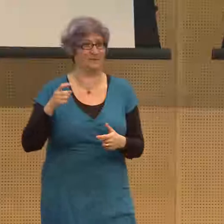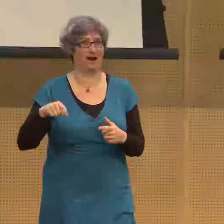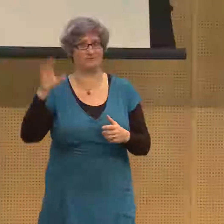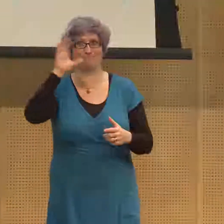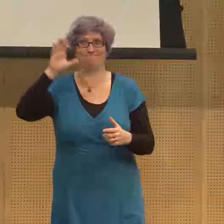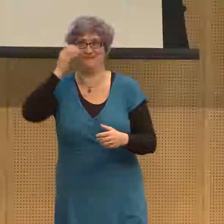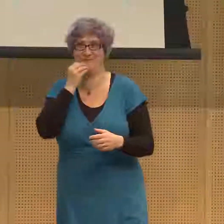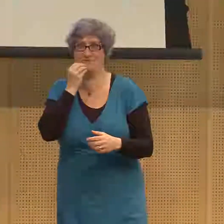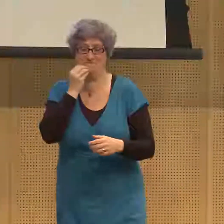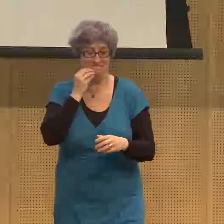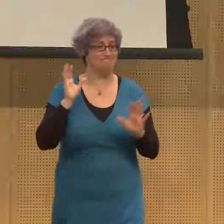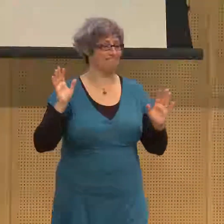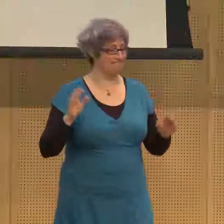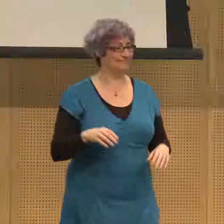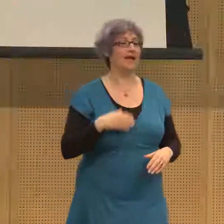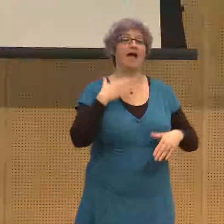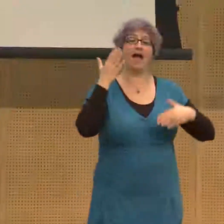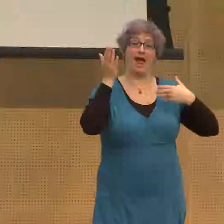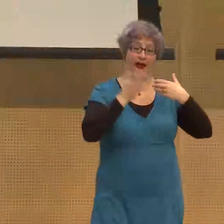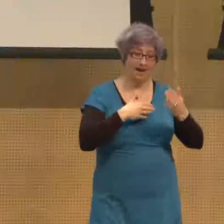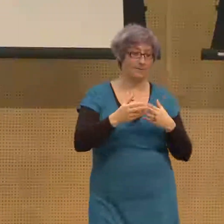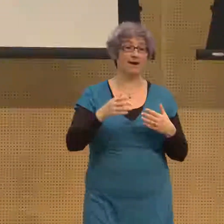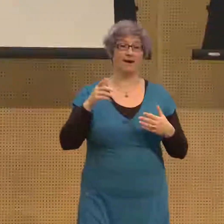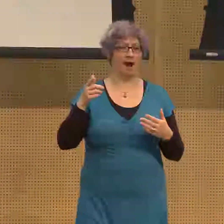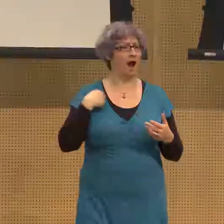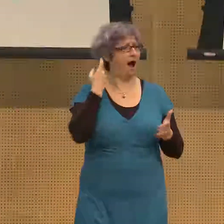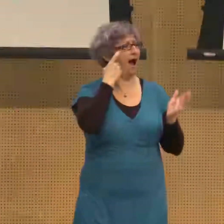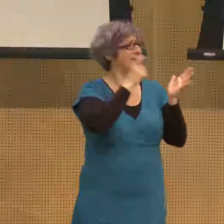And then I got hungry, so I had to go looking for food.